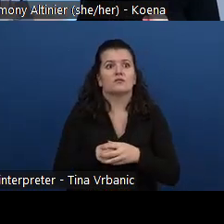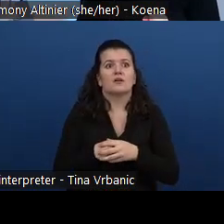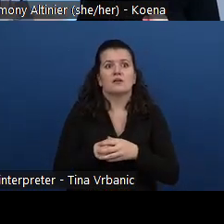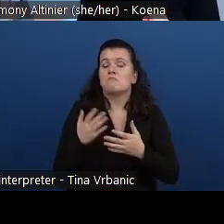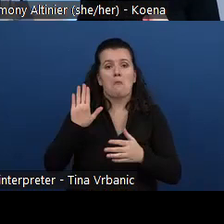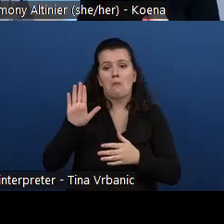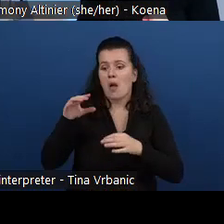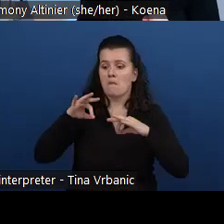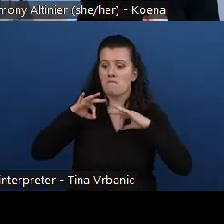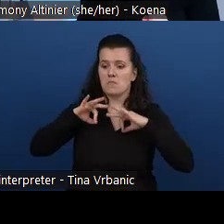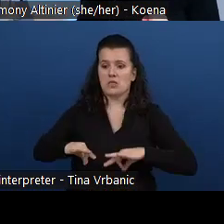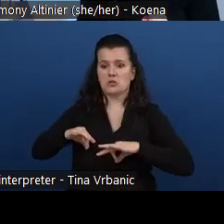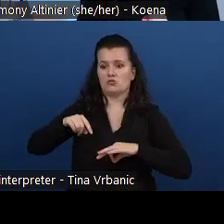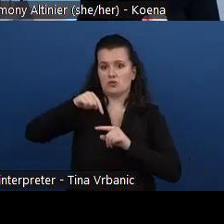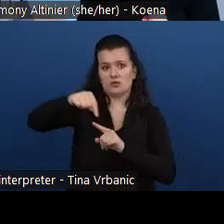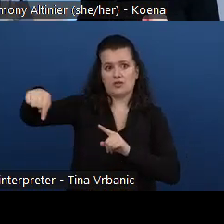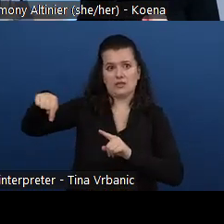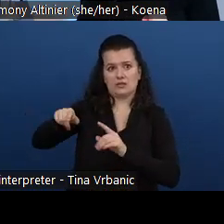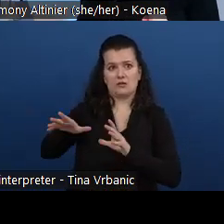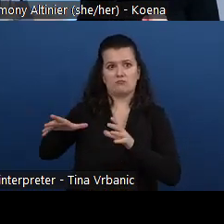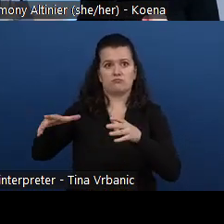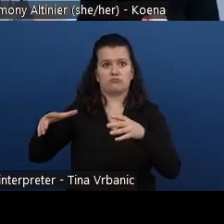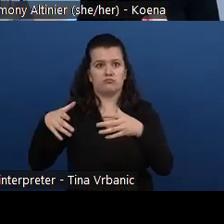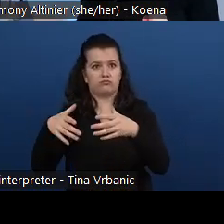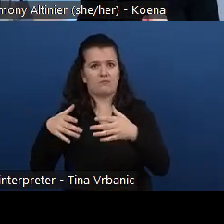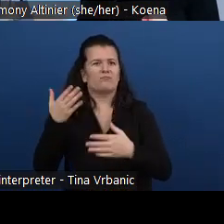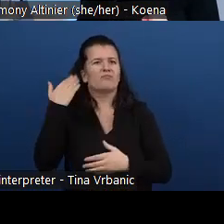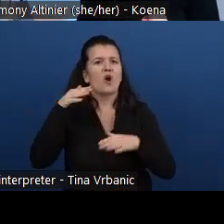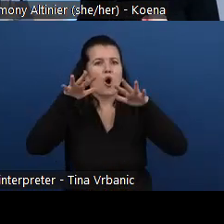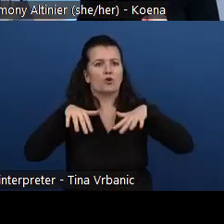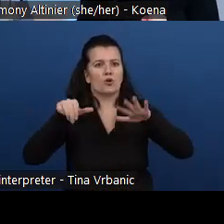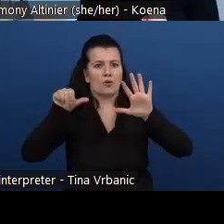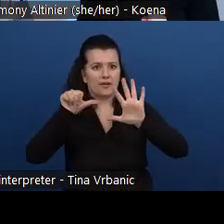on Disability of October 6 and the press release of the Minister of Transformation and Civil